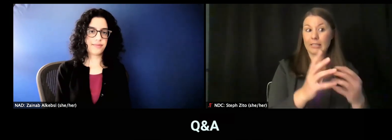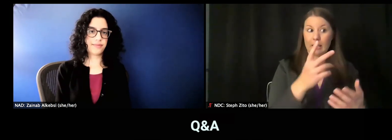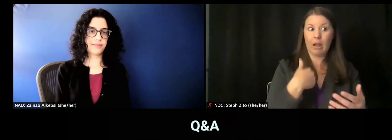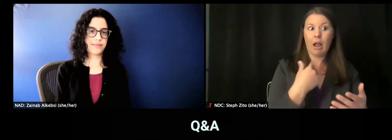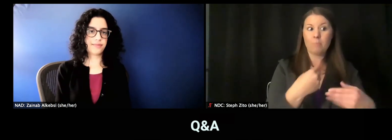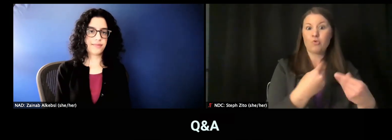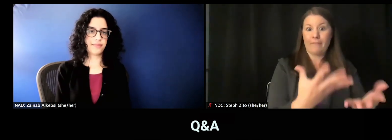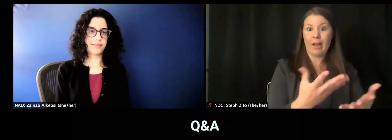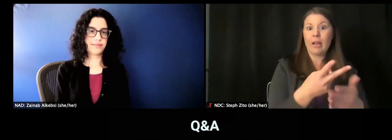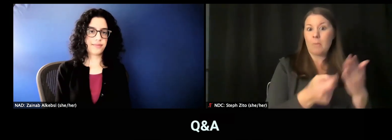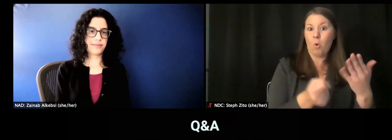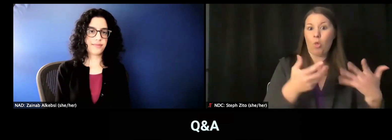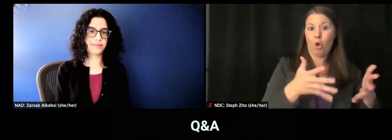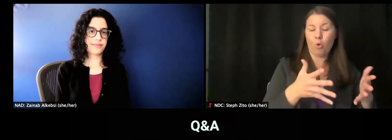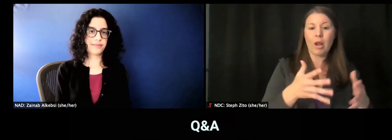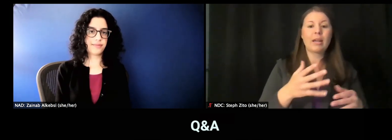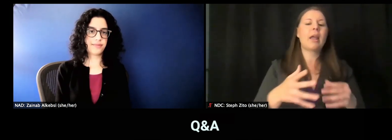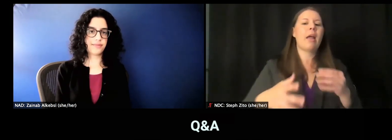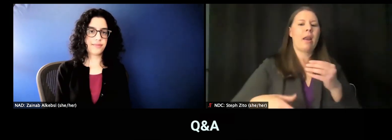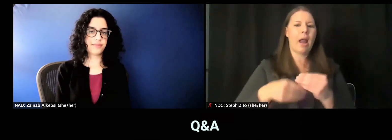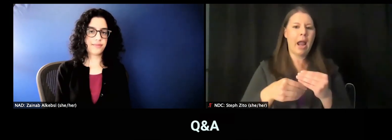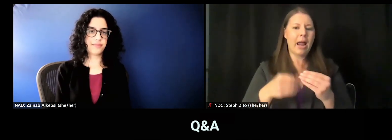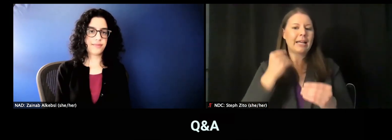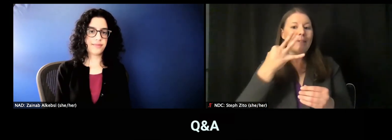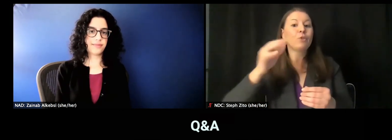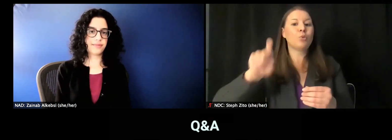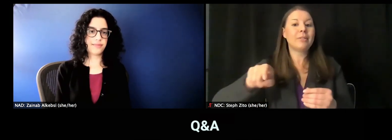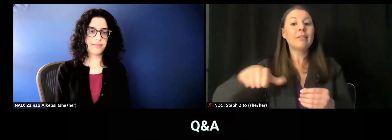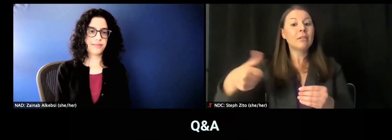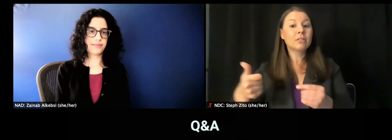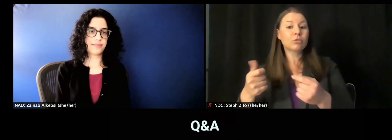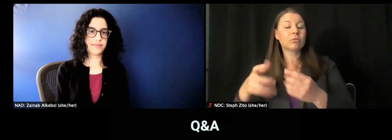especially if it is including in the advertising